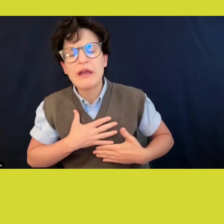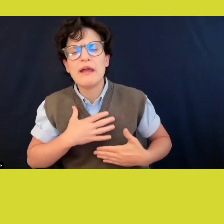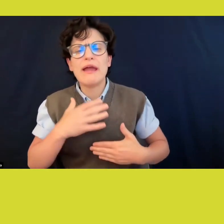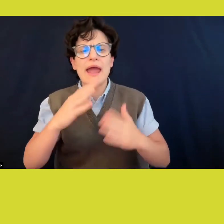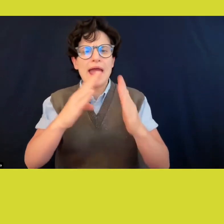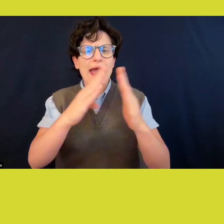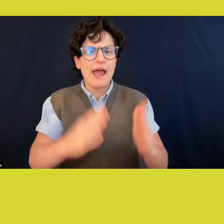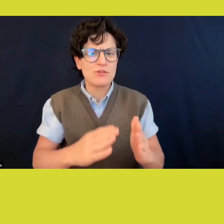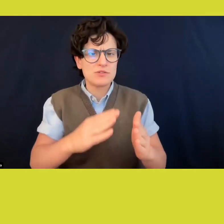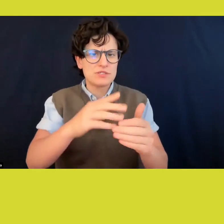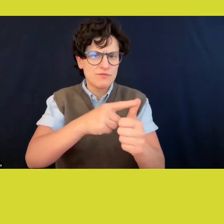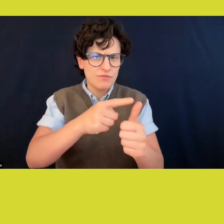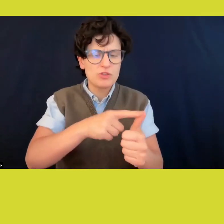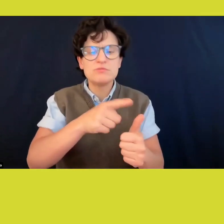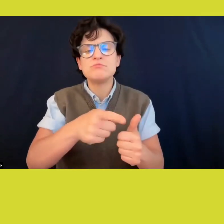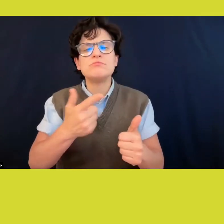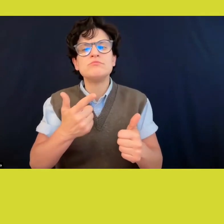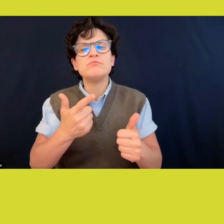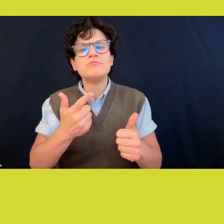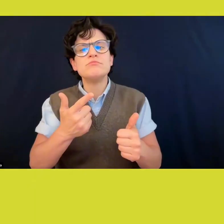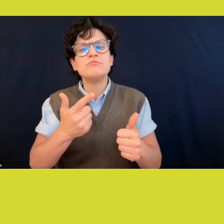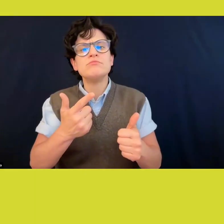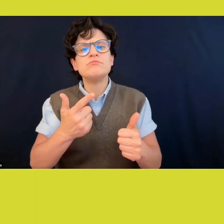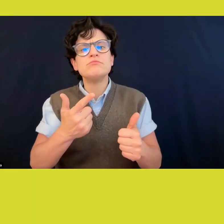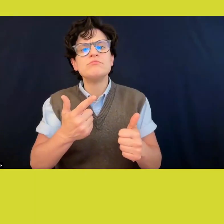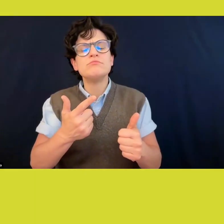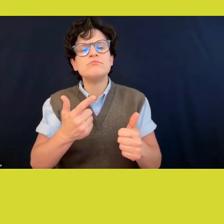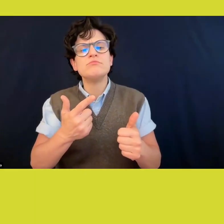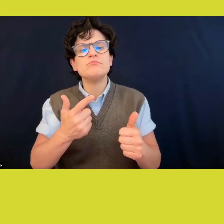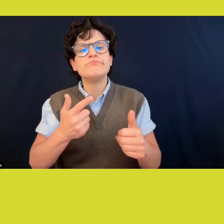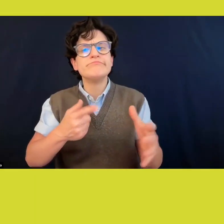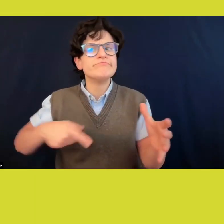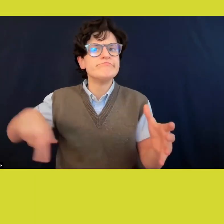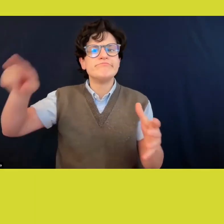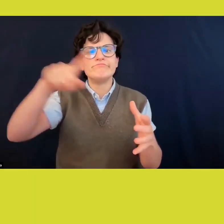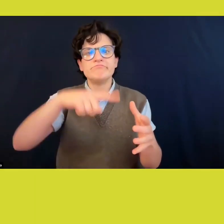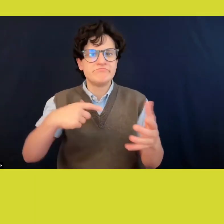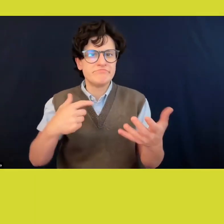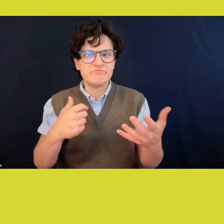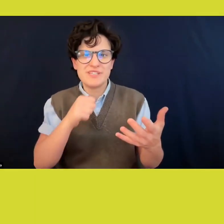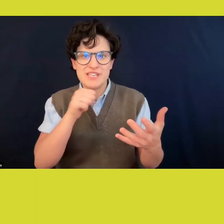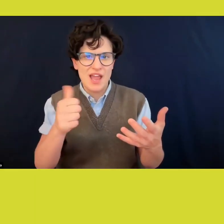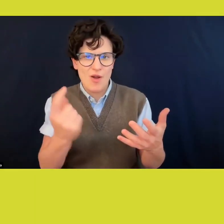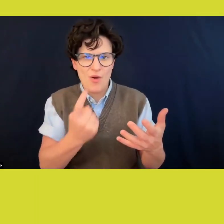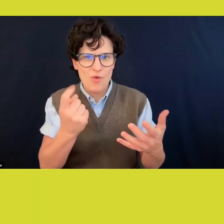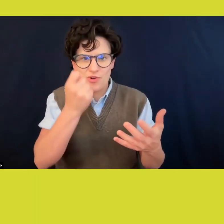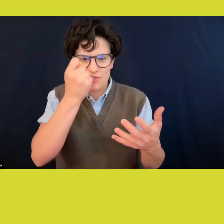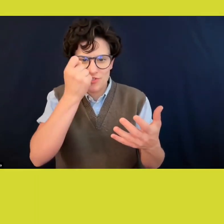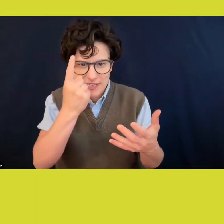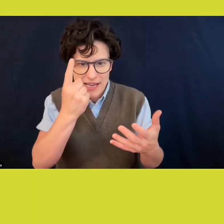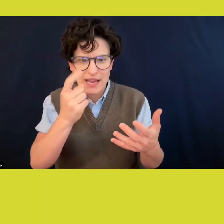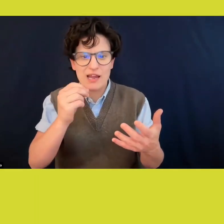There is not always a full understanding or level of resources to implement Housing First with fidelity.